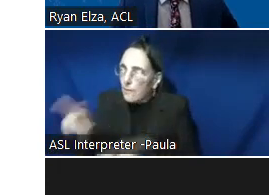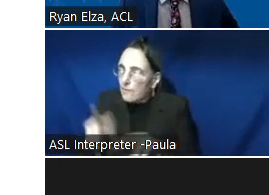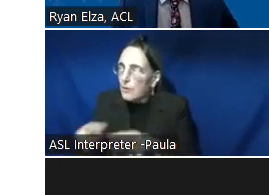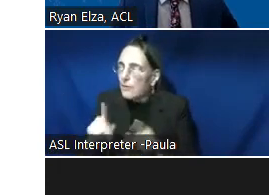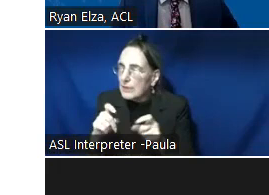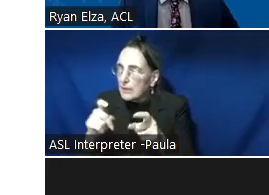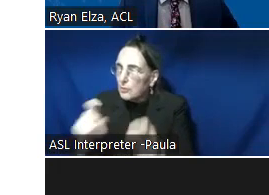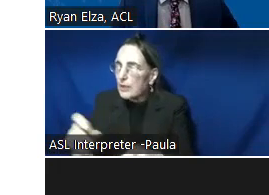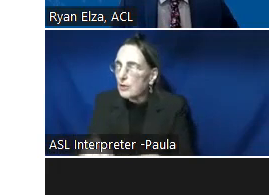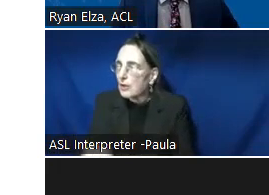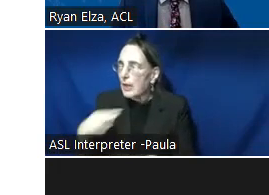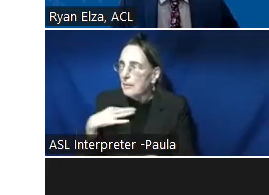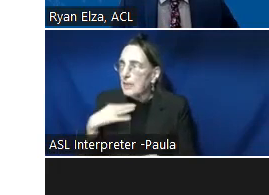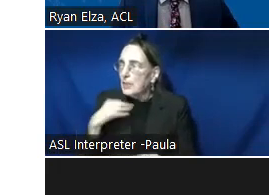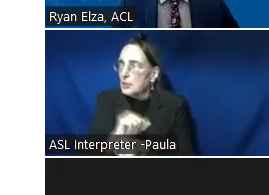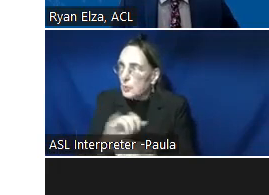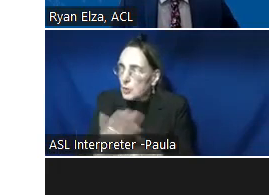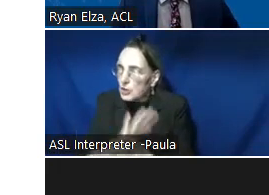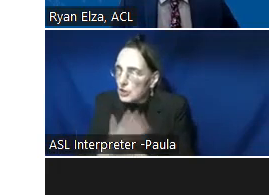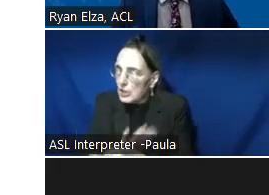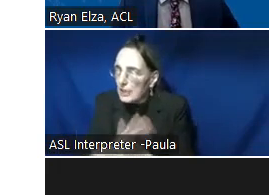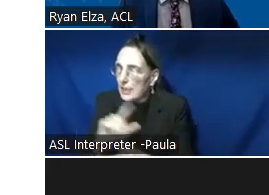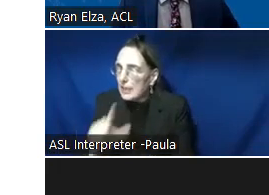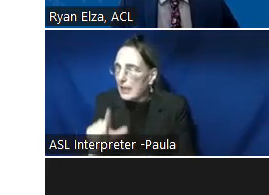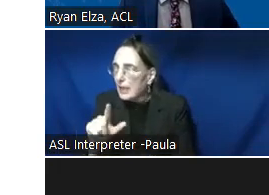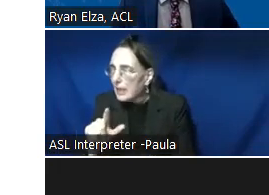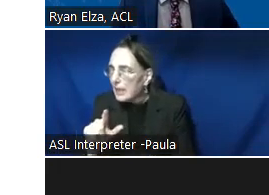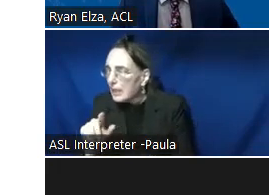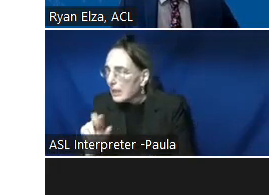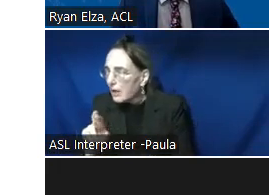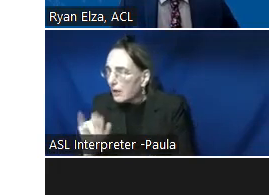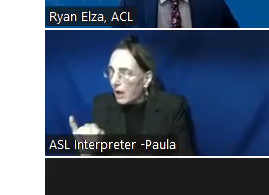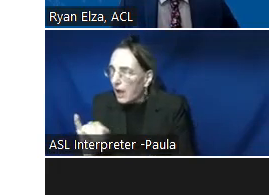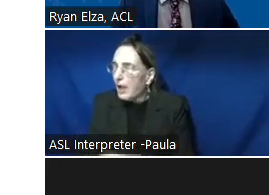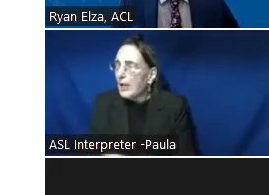the application for the accelerator, and the FAQs will be available